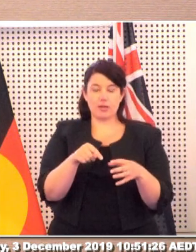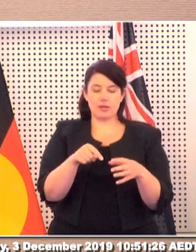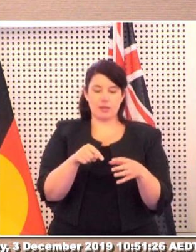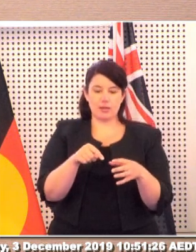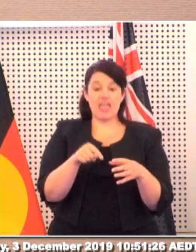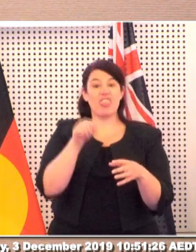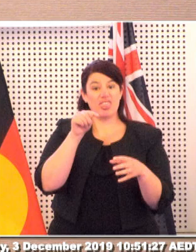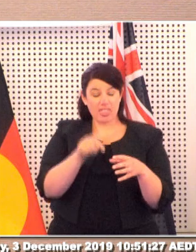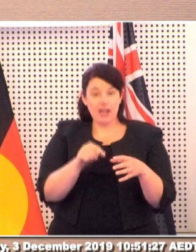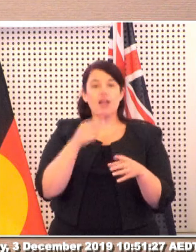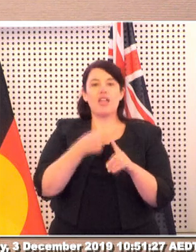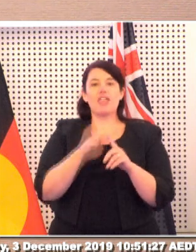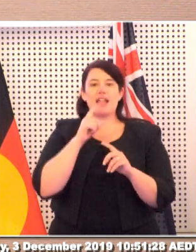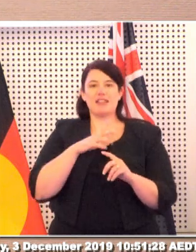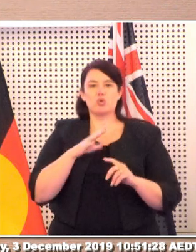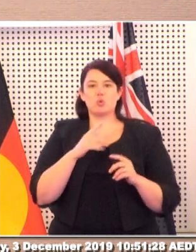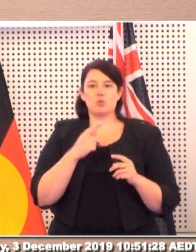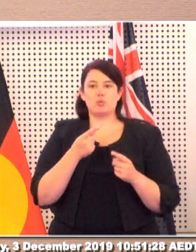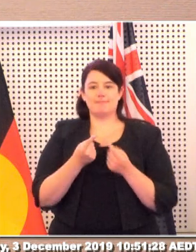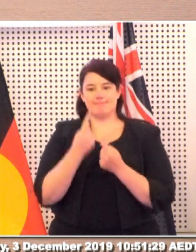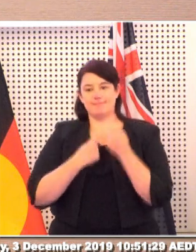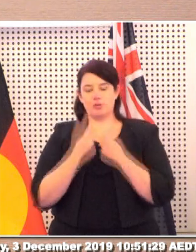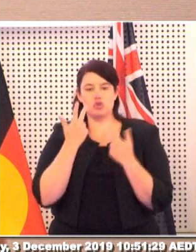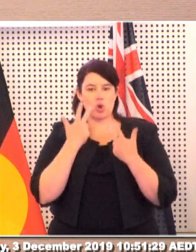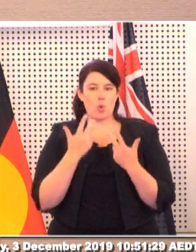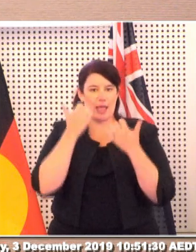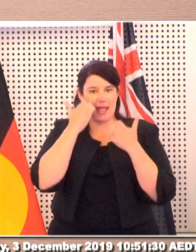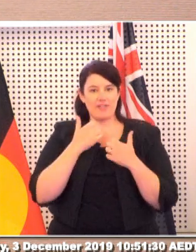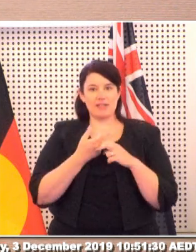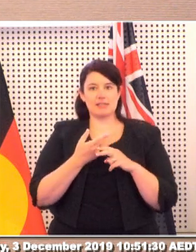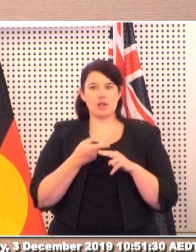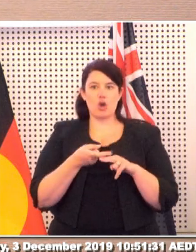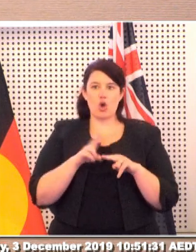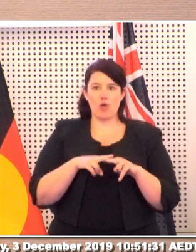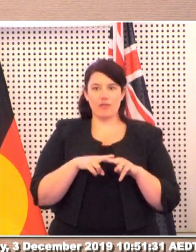believe they would still need to demonstrate some level of agitation, then